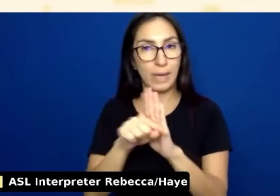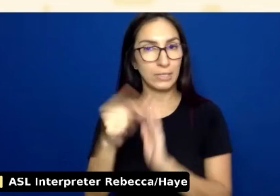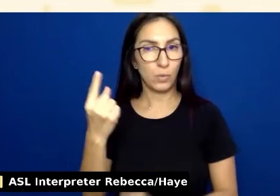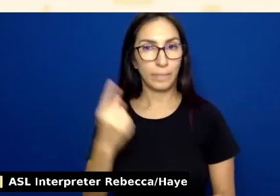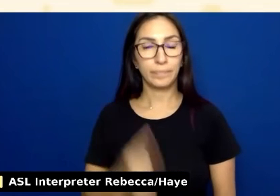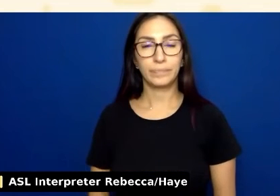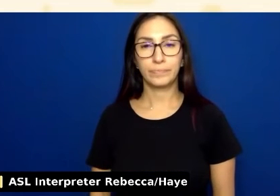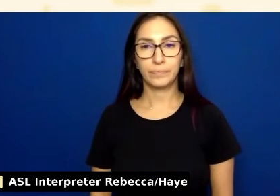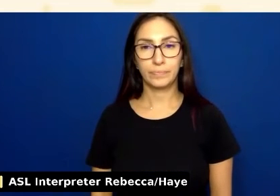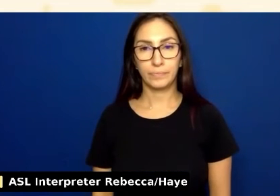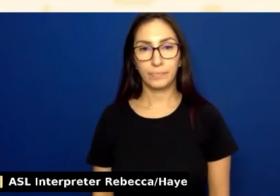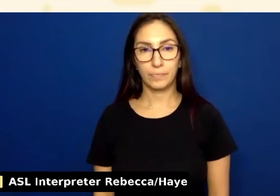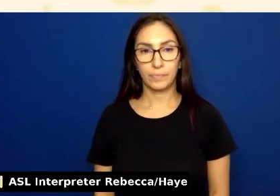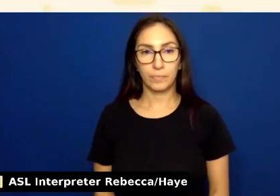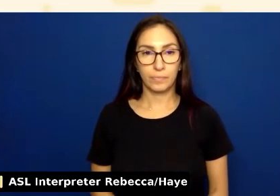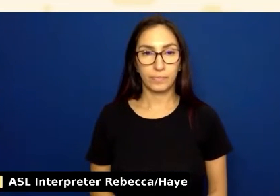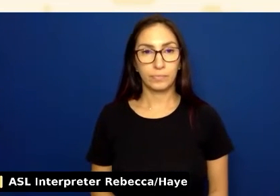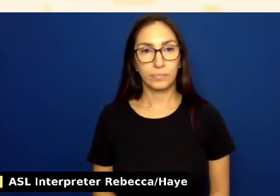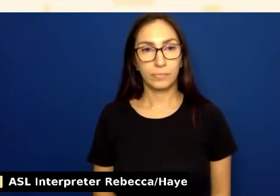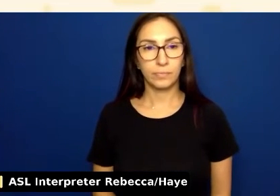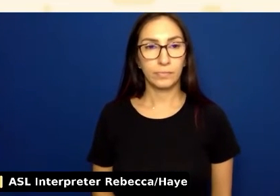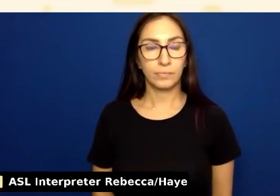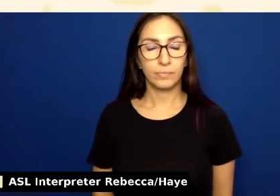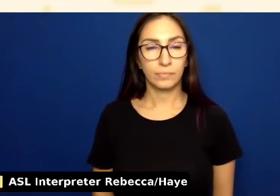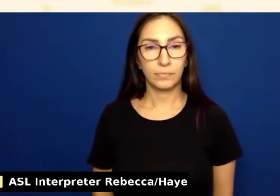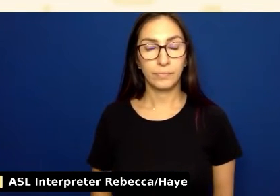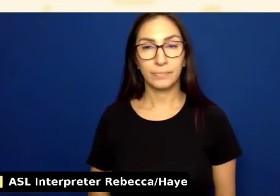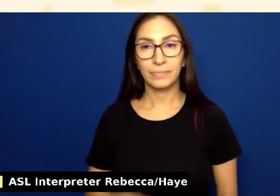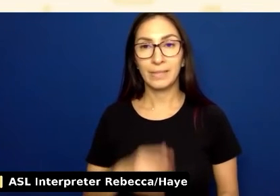Last, we will be talking about testing for keyboard access.